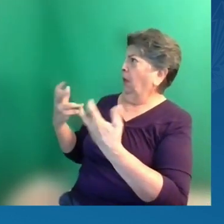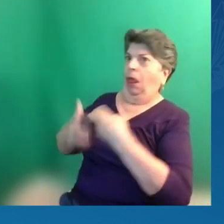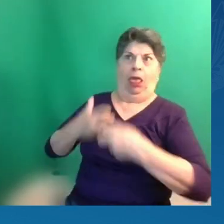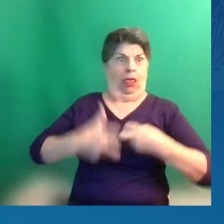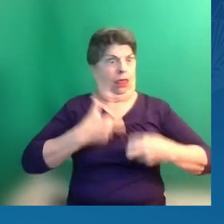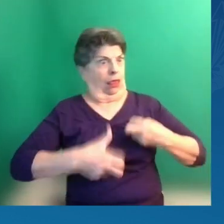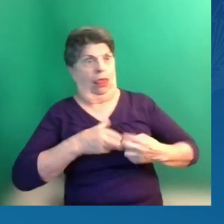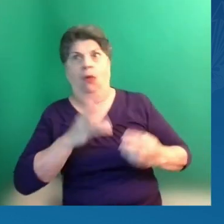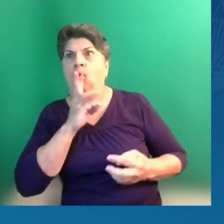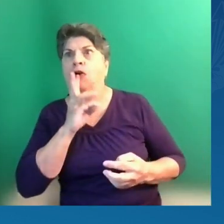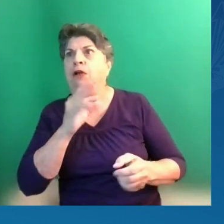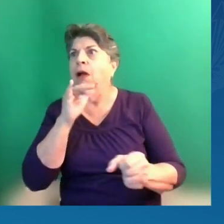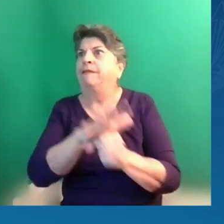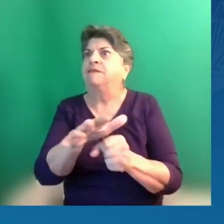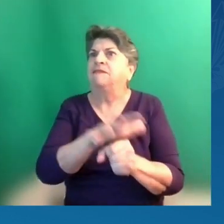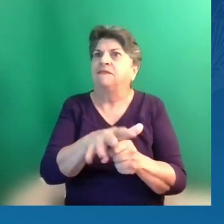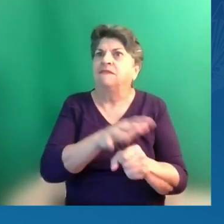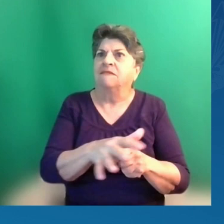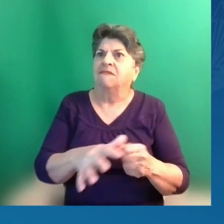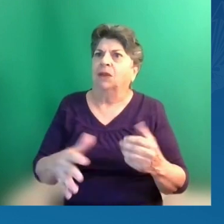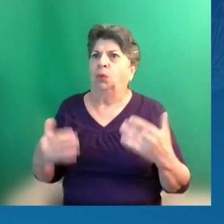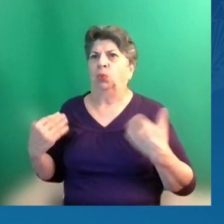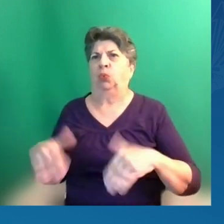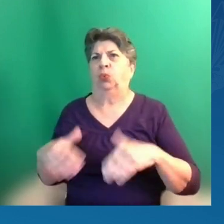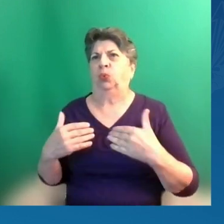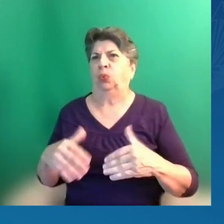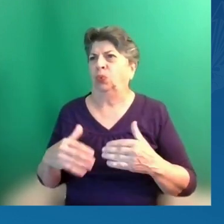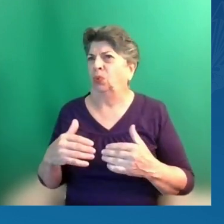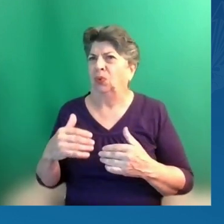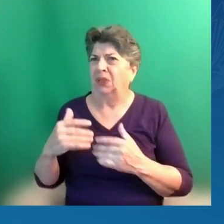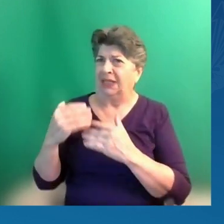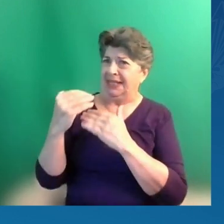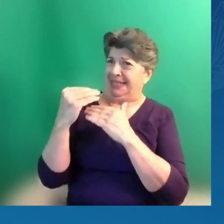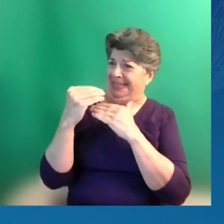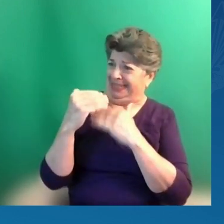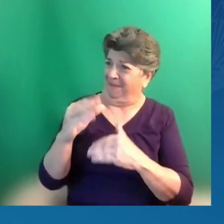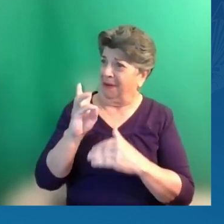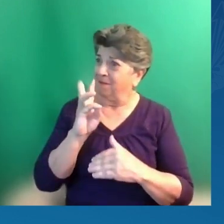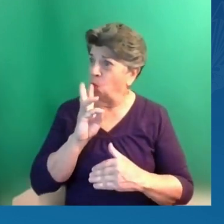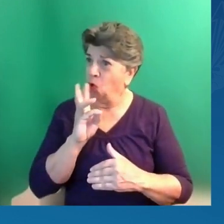predictably and by extension, over time provoke armed conflict.